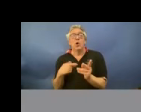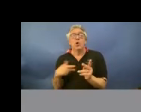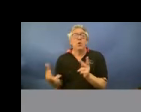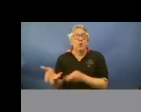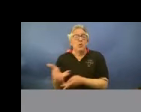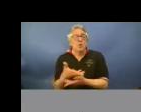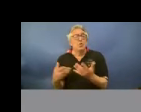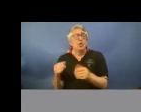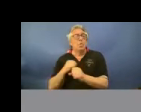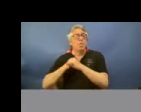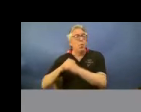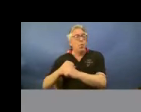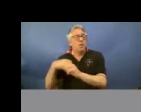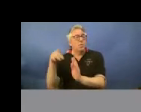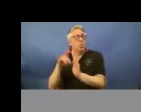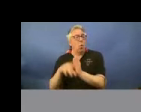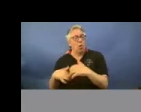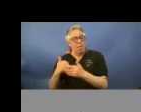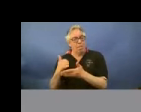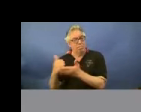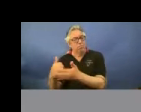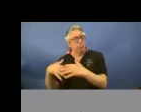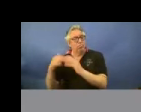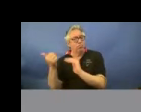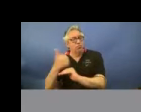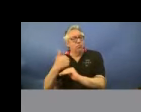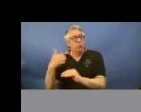those contexts people with Agonism are specifically targeted, like witchcraft or something like